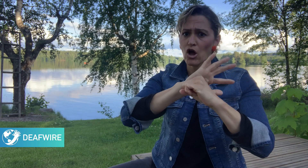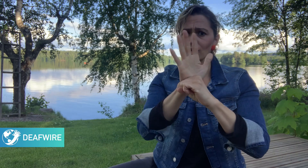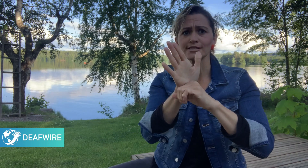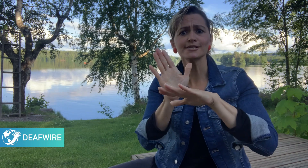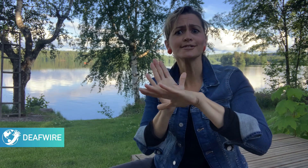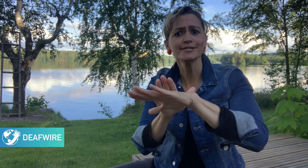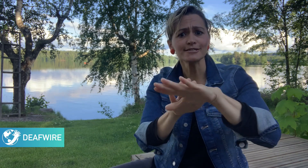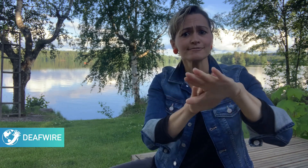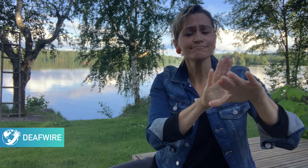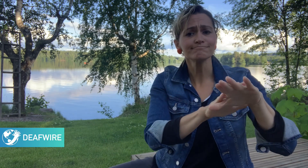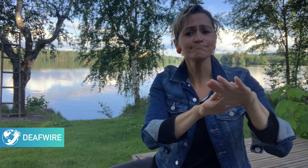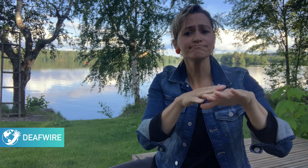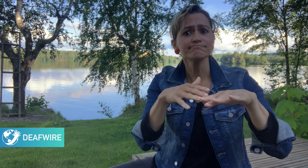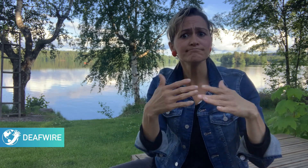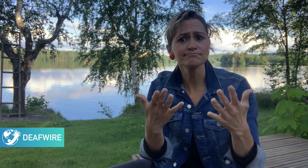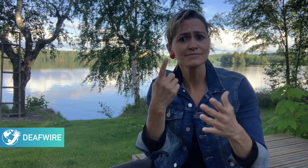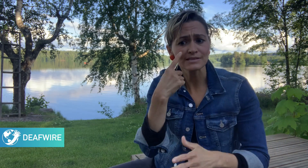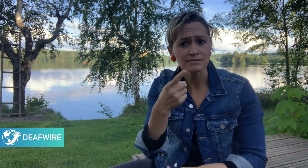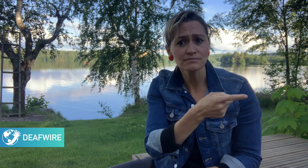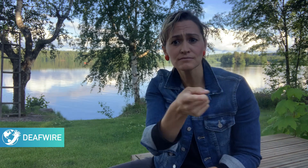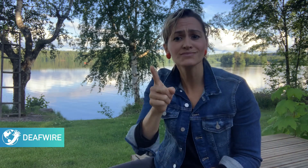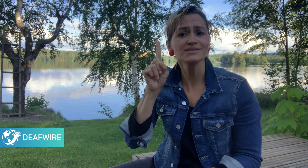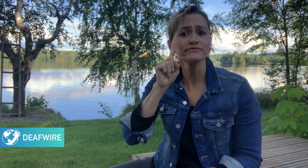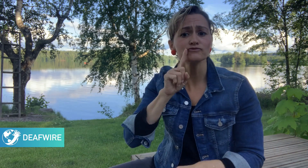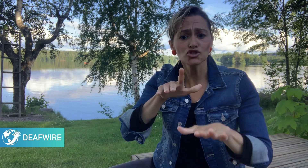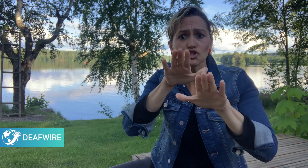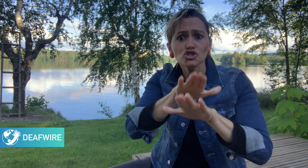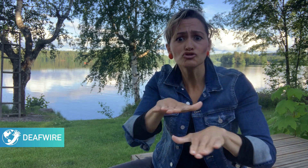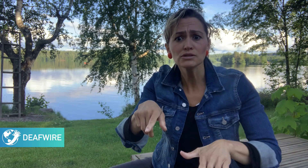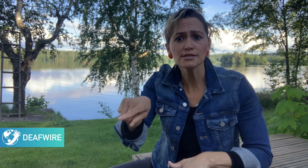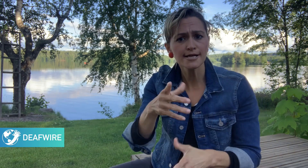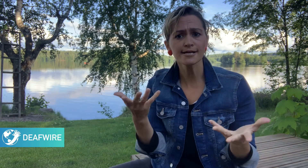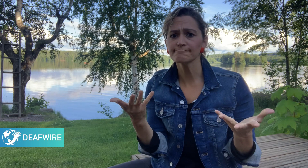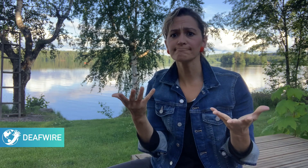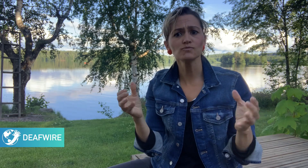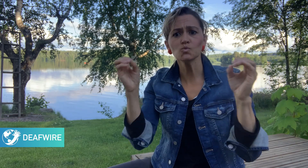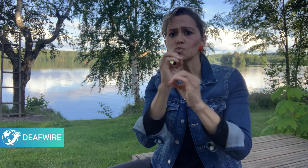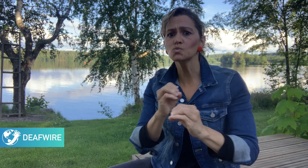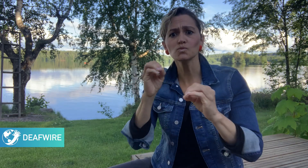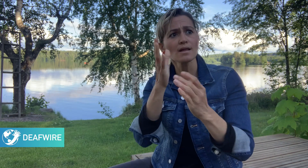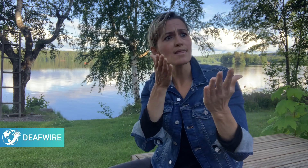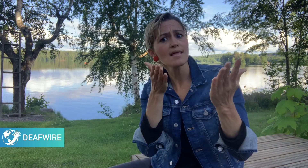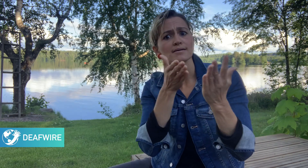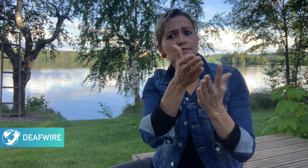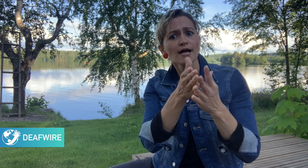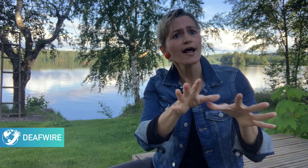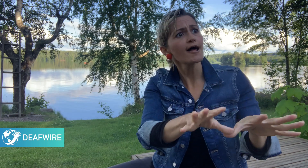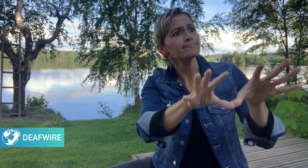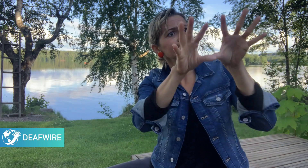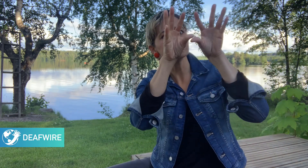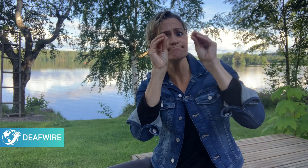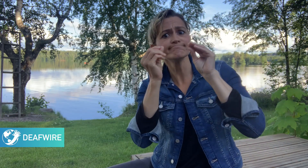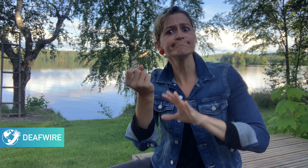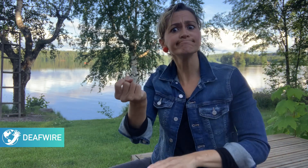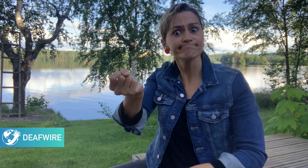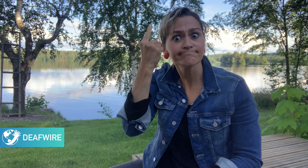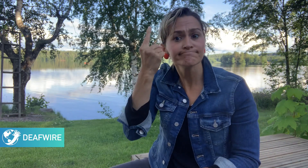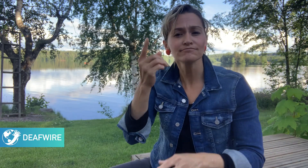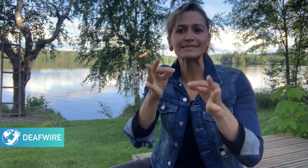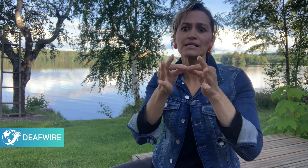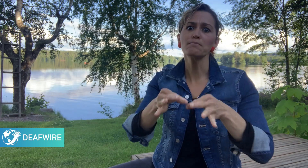able to access important safety messages broadcasted